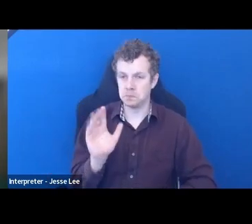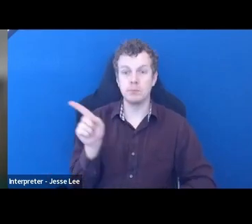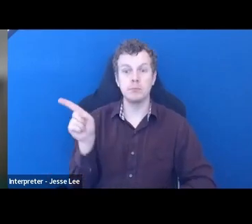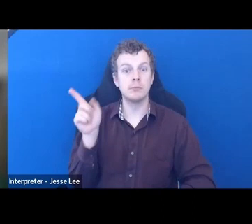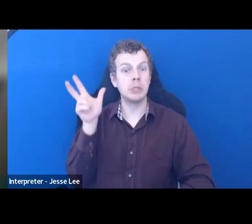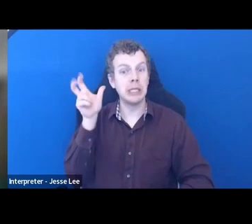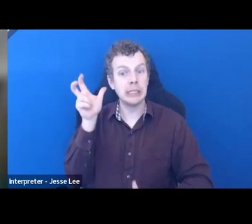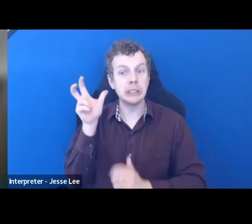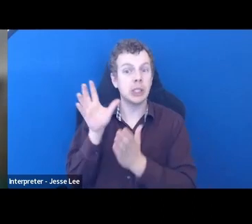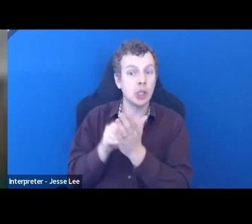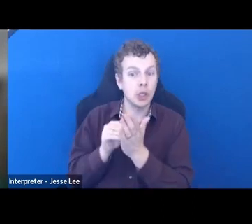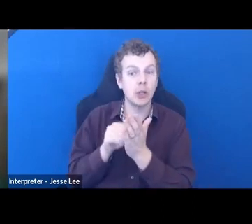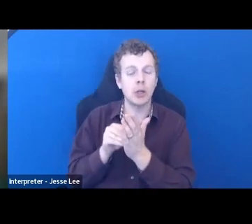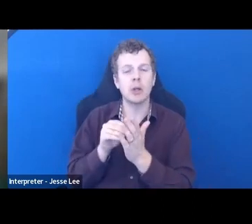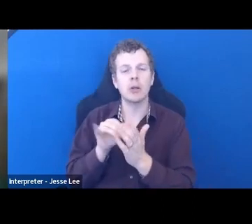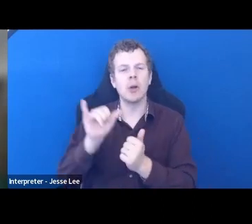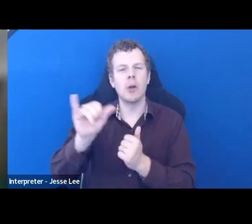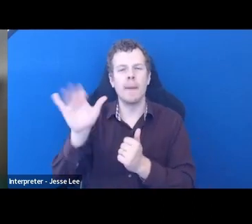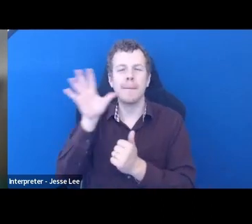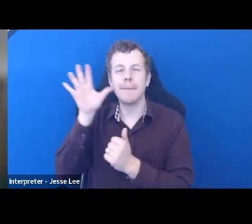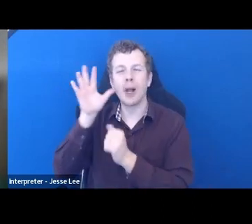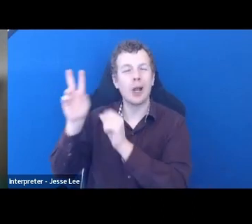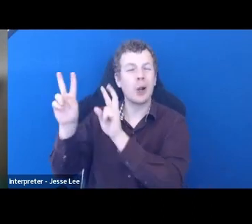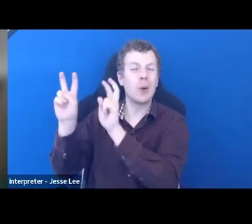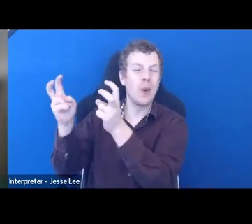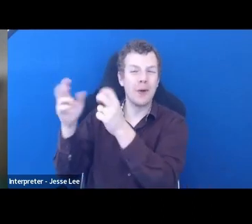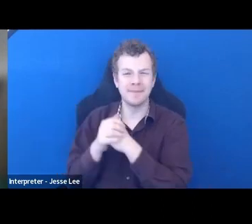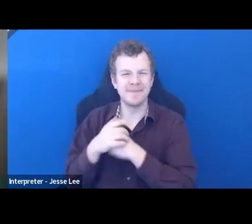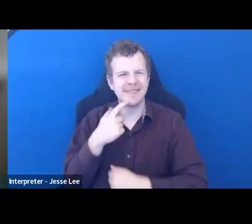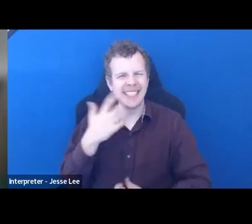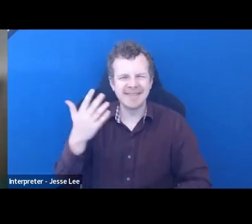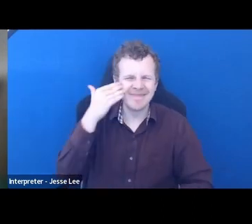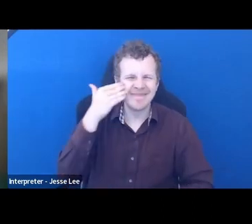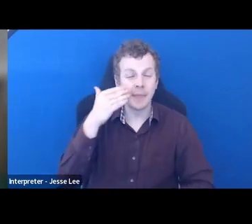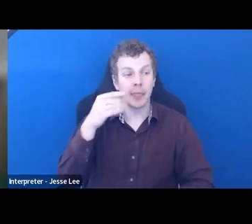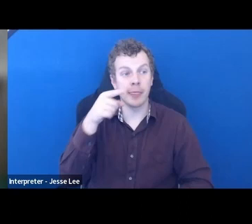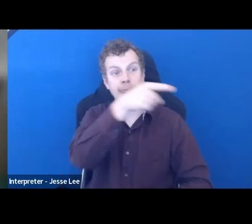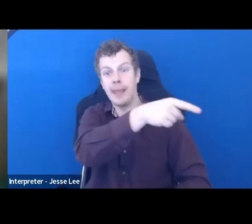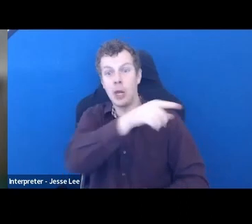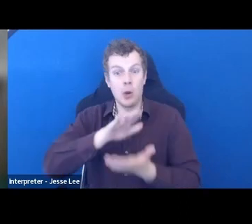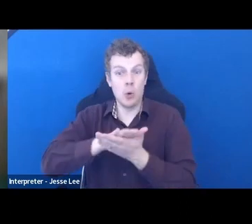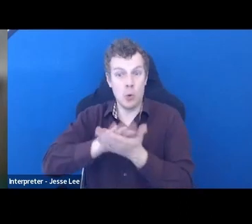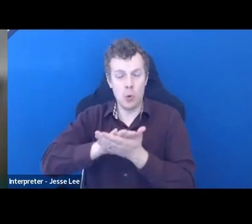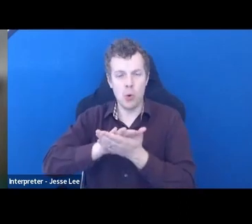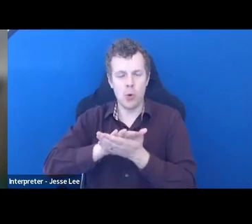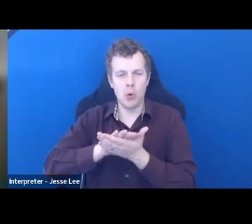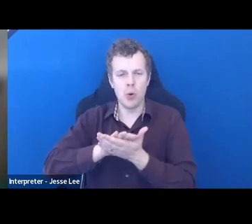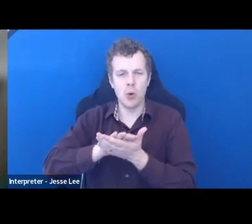And a parent quote at school, you know, I didn't want him to come home and say he couldn't hear the teacher.